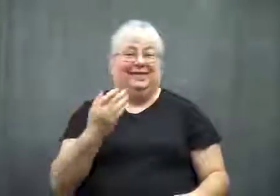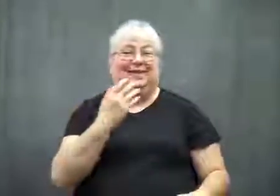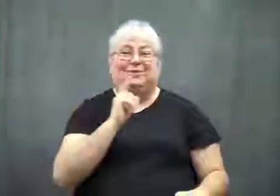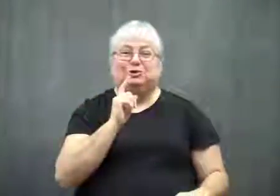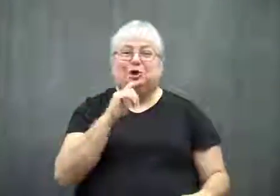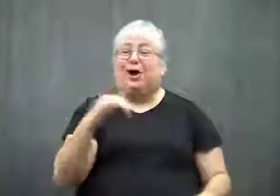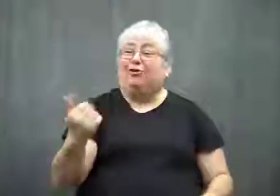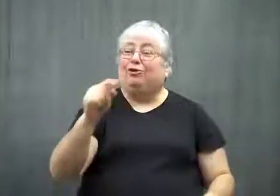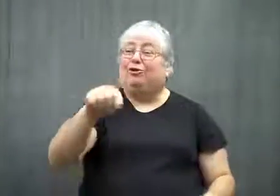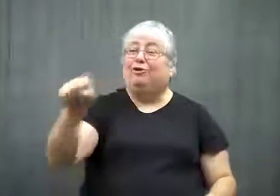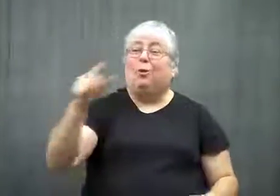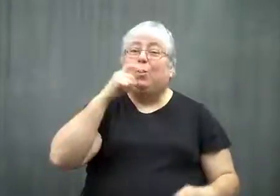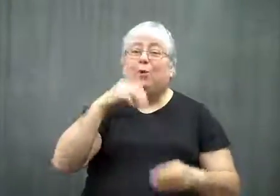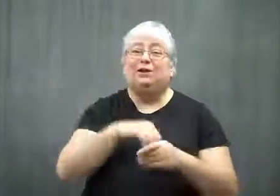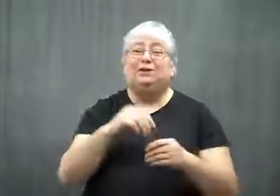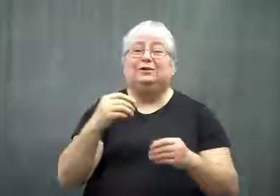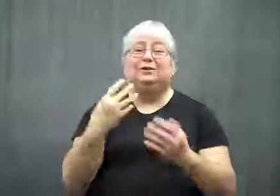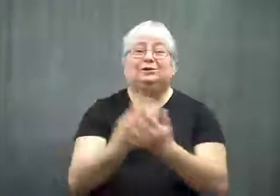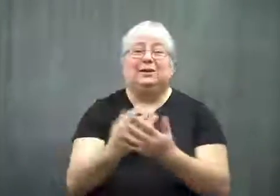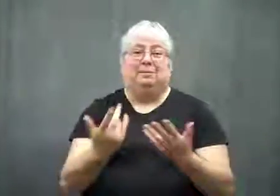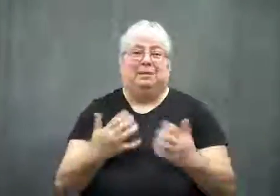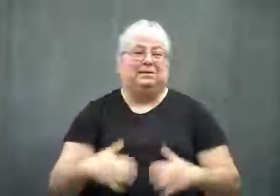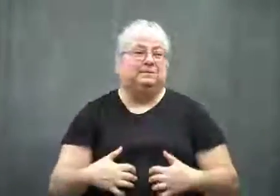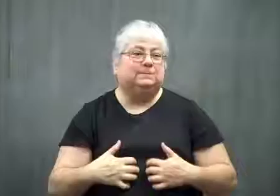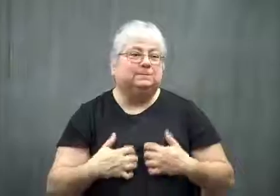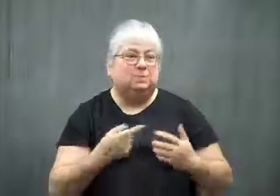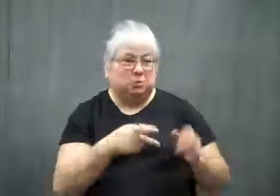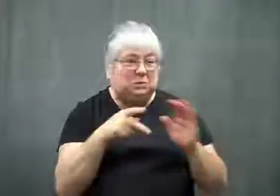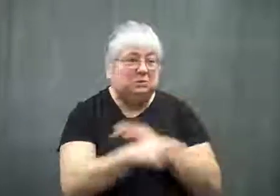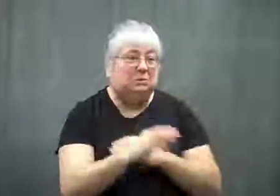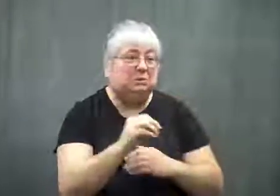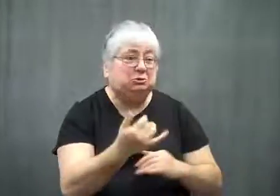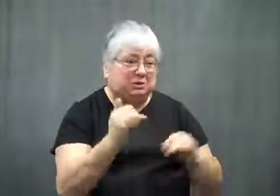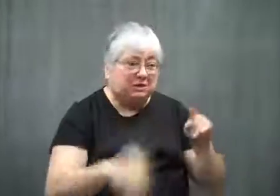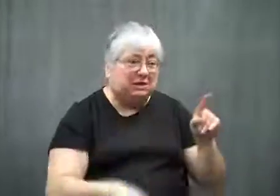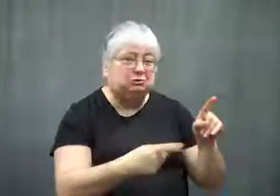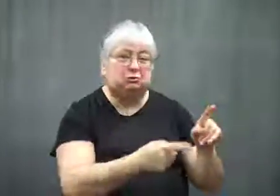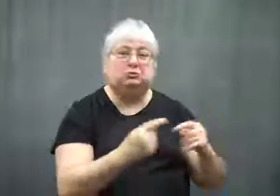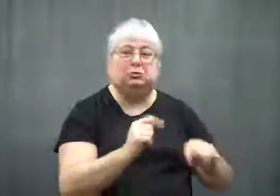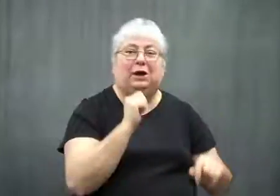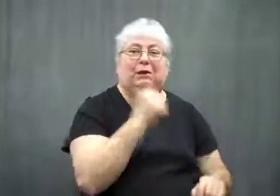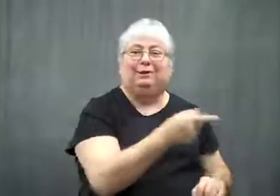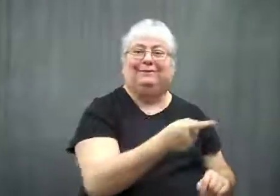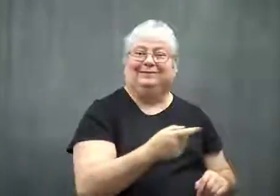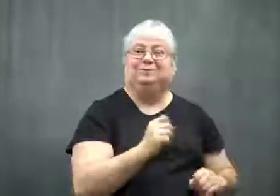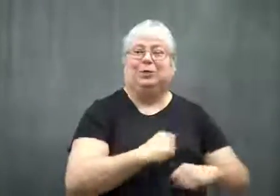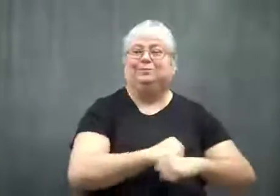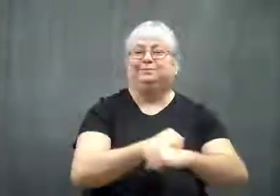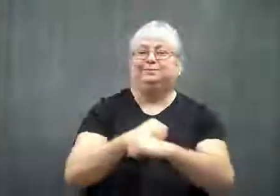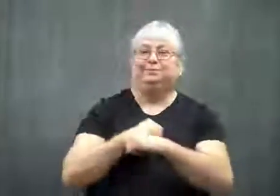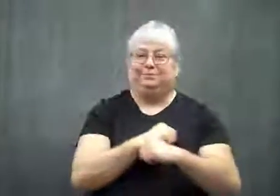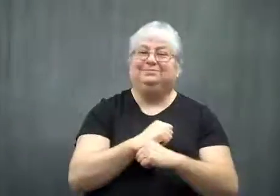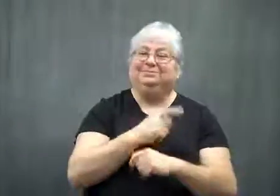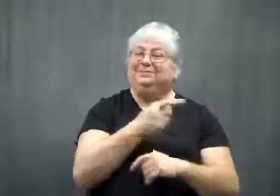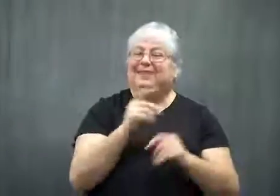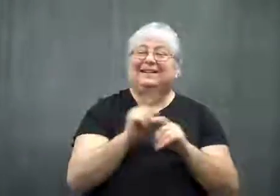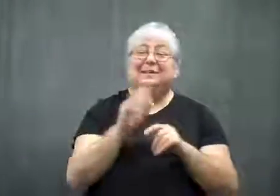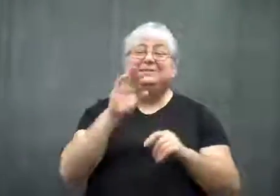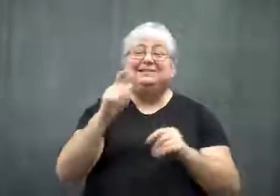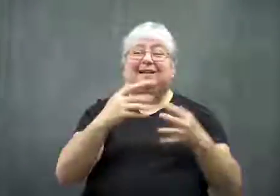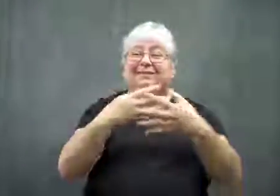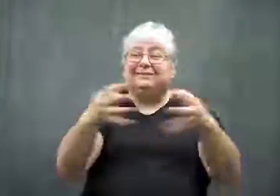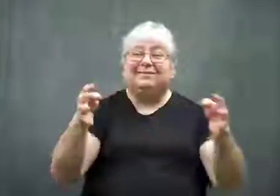There is concern that others in the jail might try to hurt him for killing Jackson.